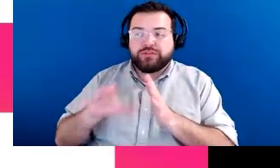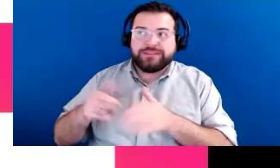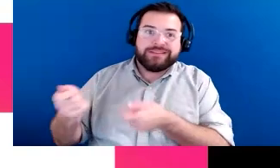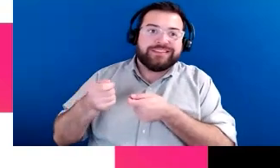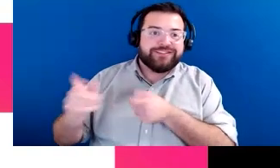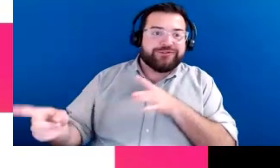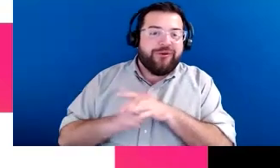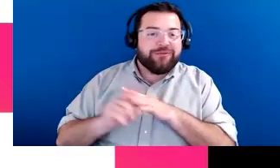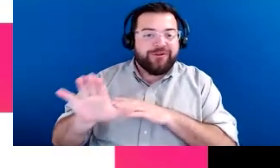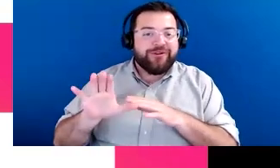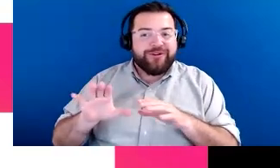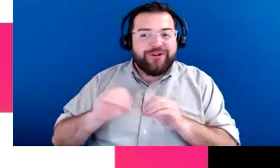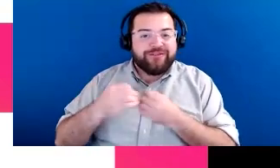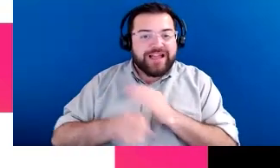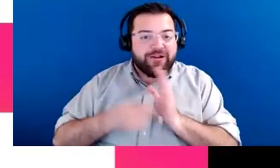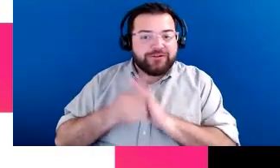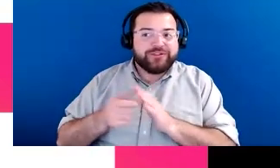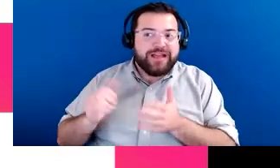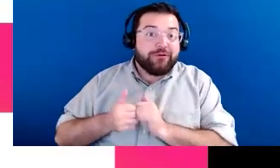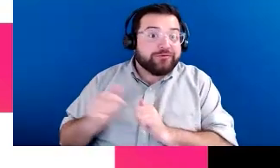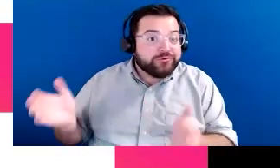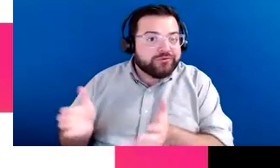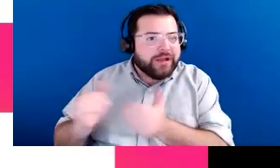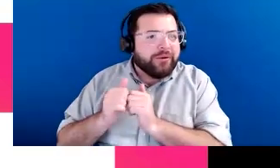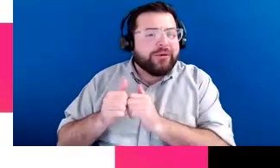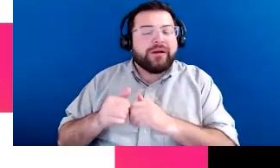or encourage them to show up is, you know, every, Monday